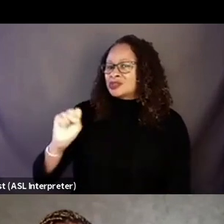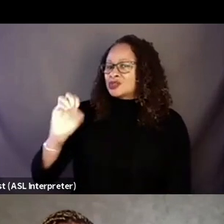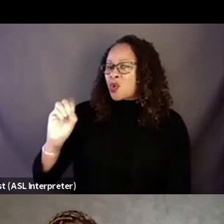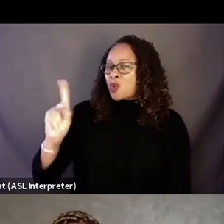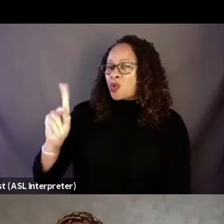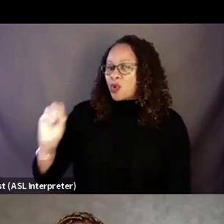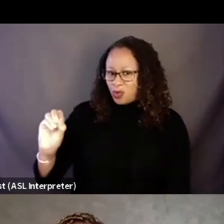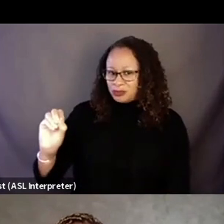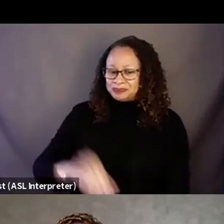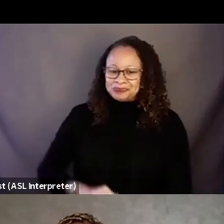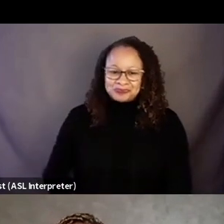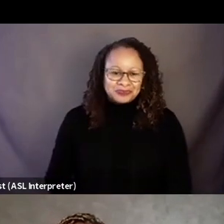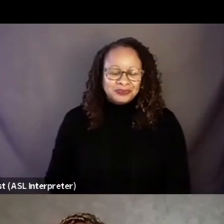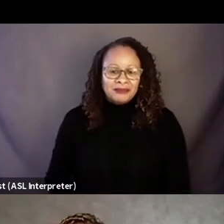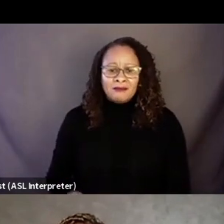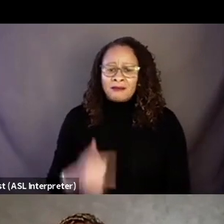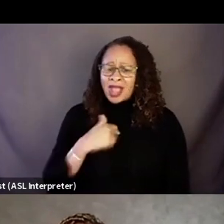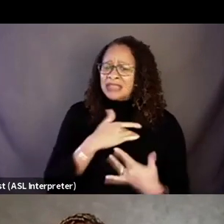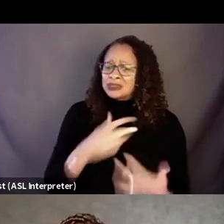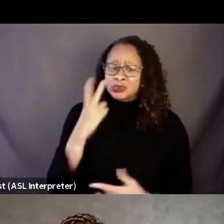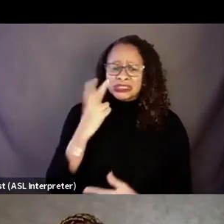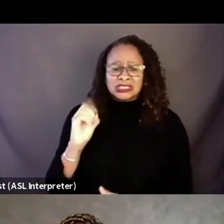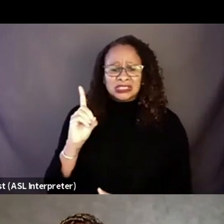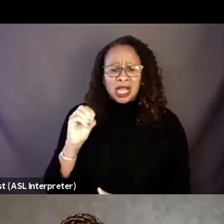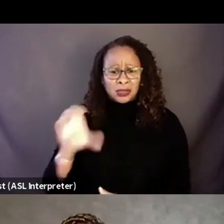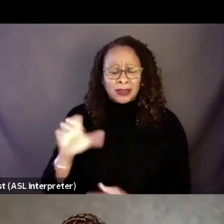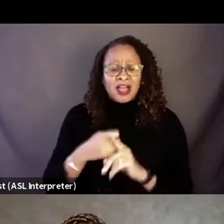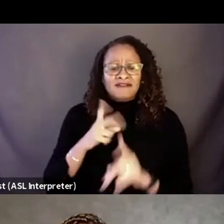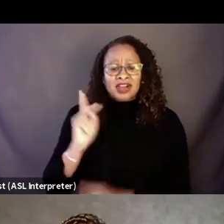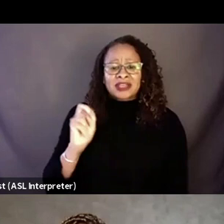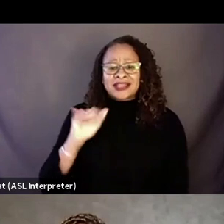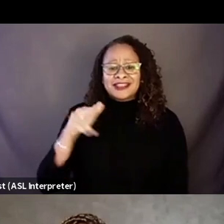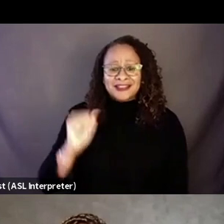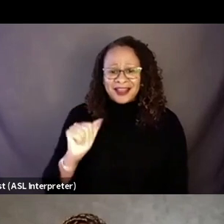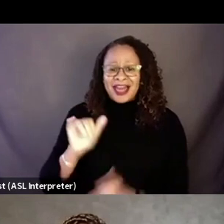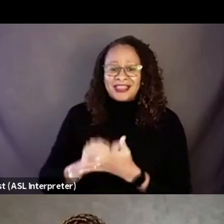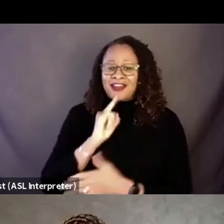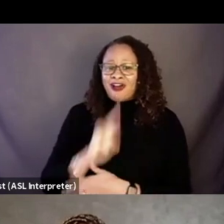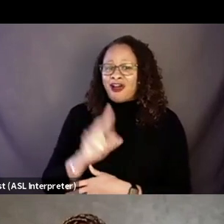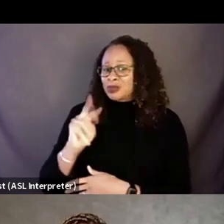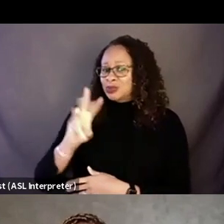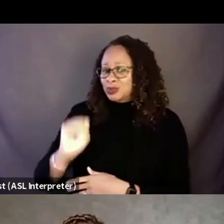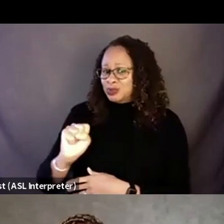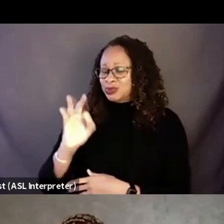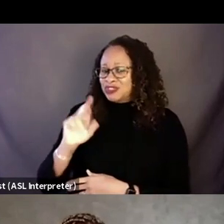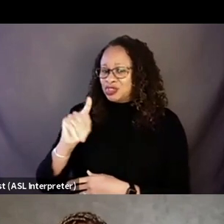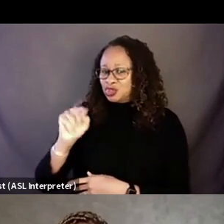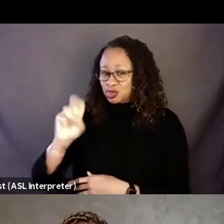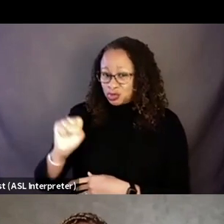I'm used to seeing documentaries from Kenya that are news features or political propaganda